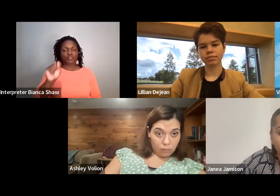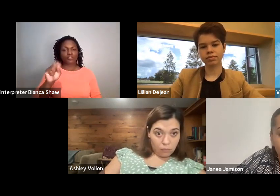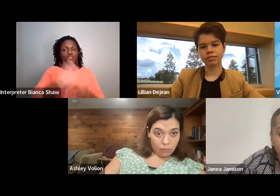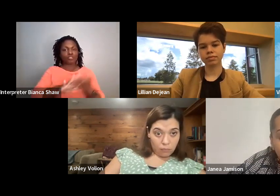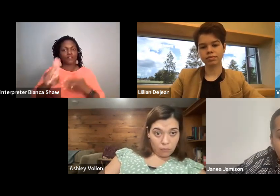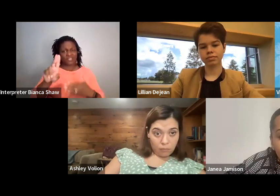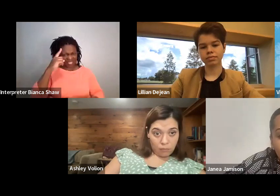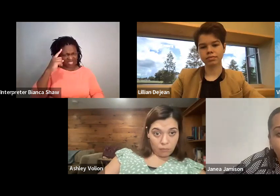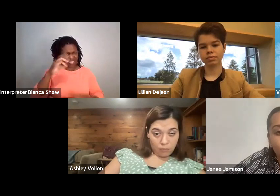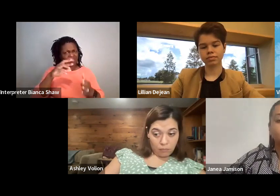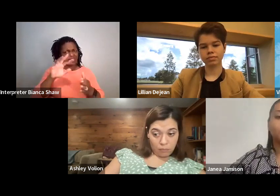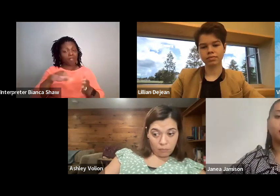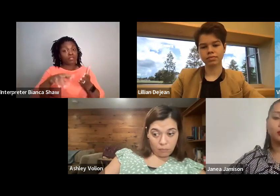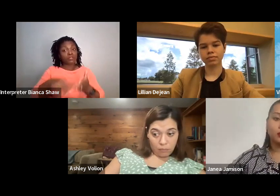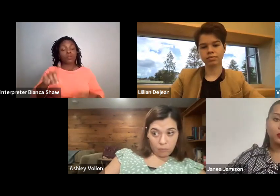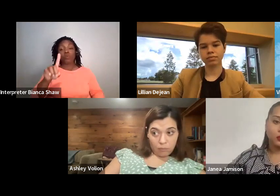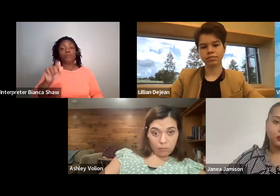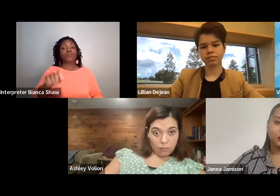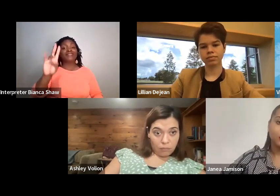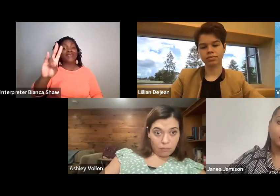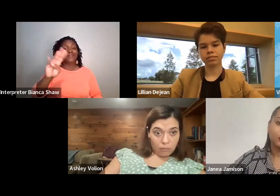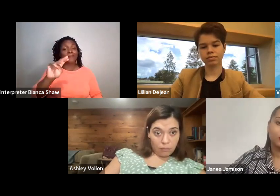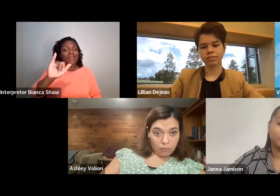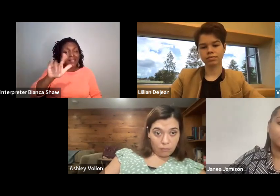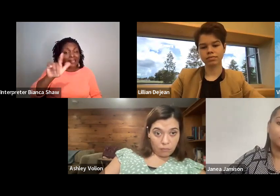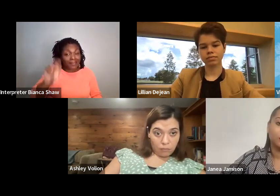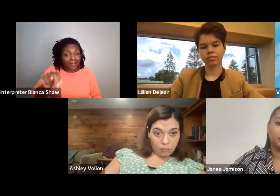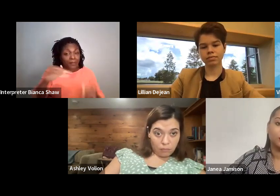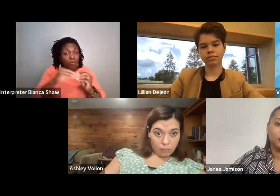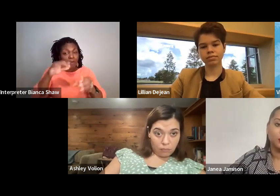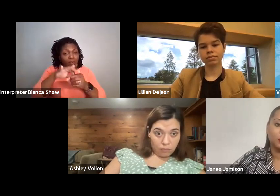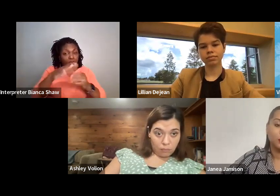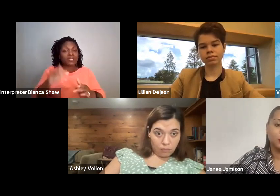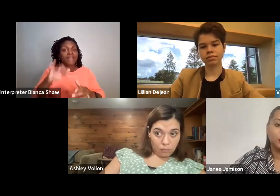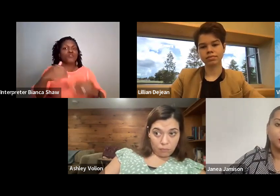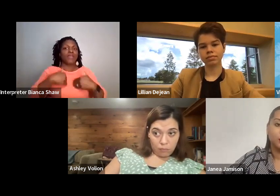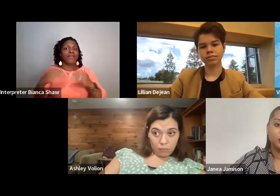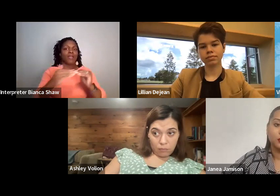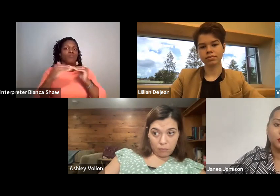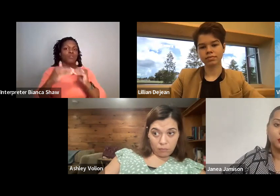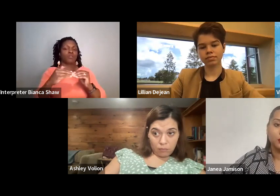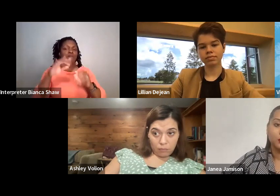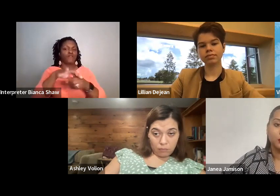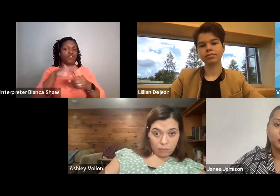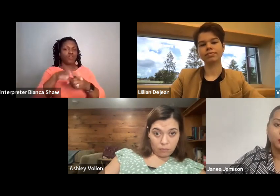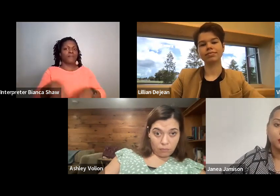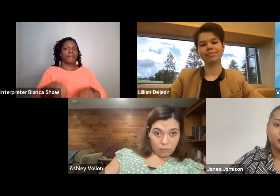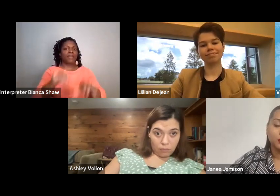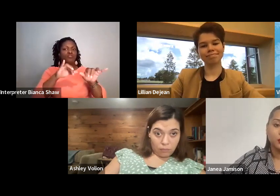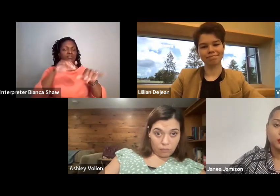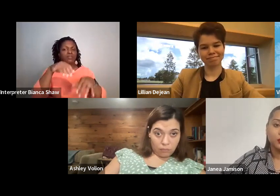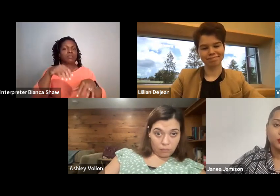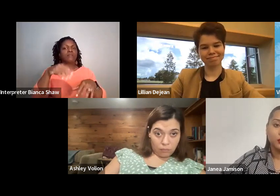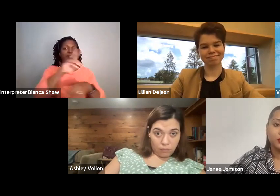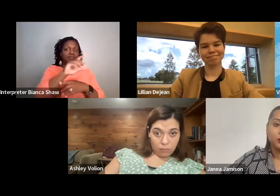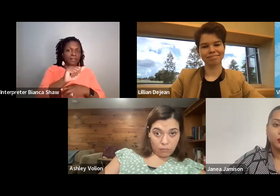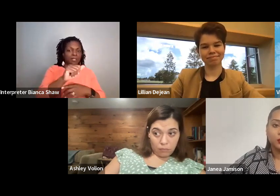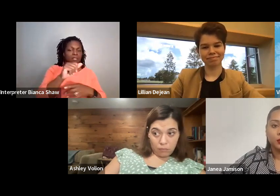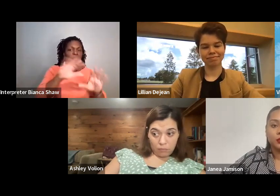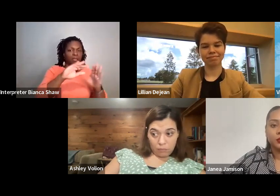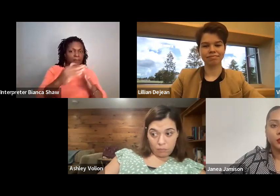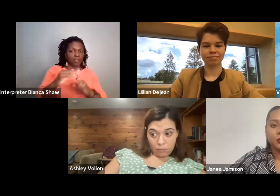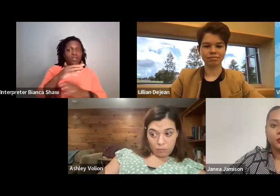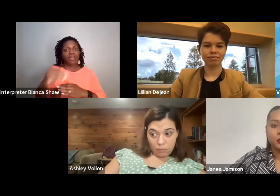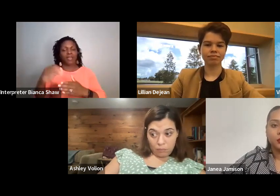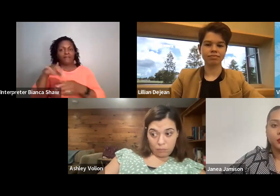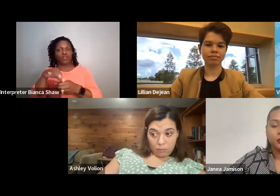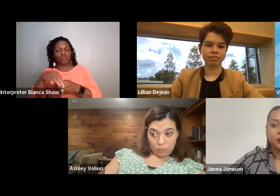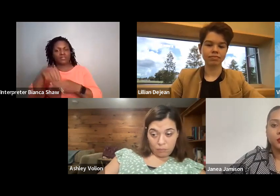7 5 million more voters would be added to our democracy if you had equitable voting patterns across the disabilities, community and voters within the the rest of the population.